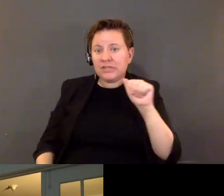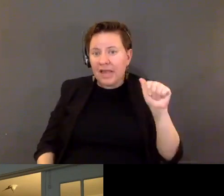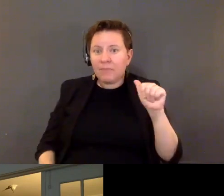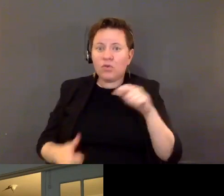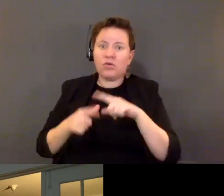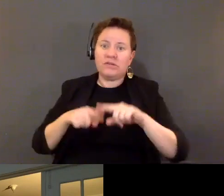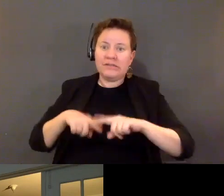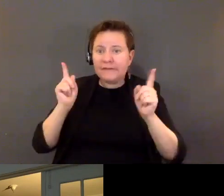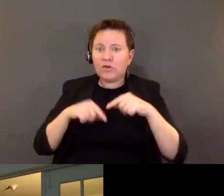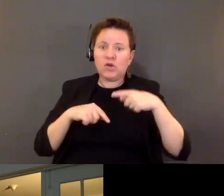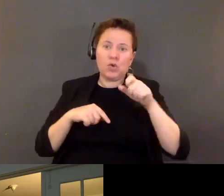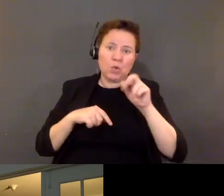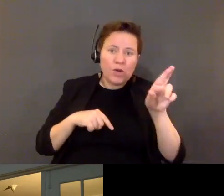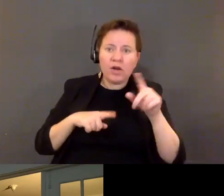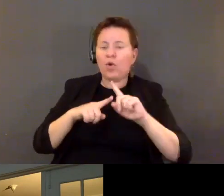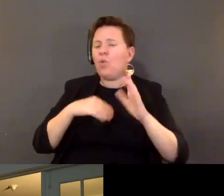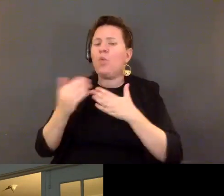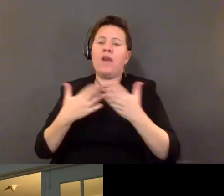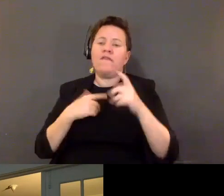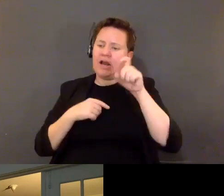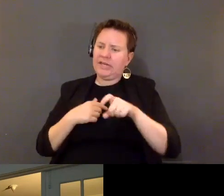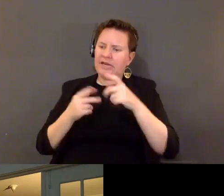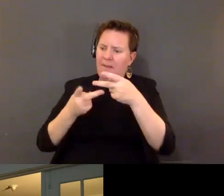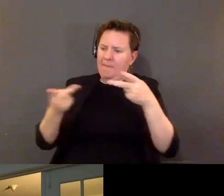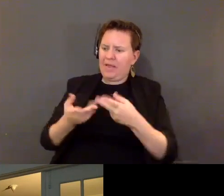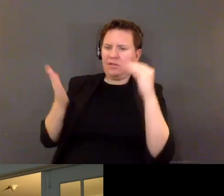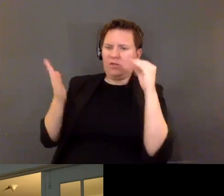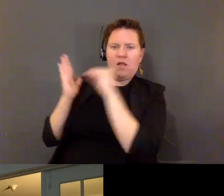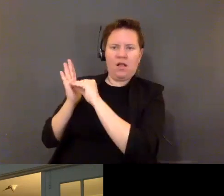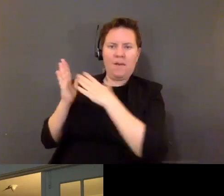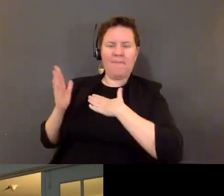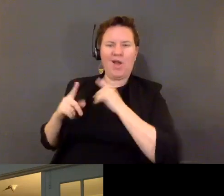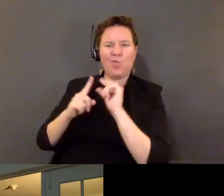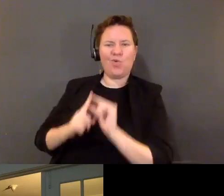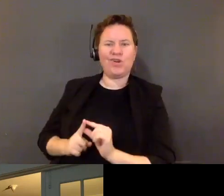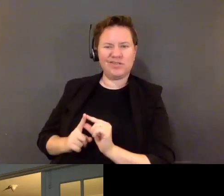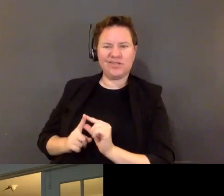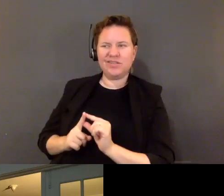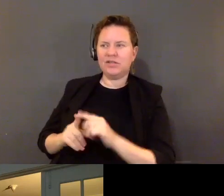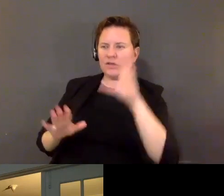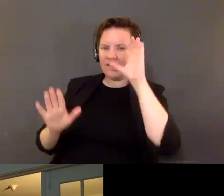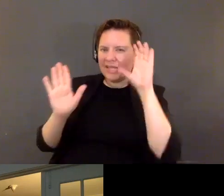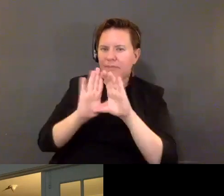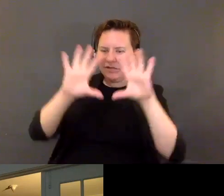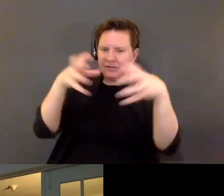it was i needed a place to put my words so that the images could be a little bit more formally